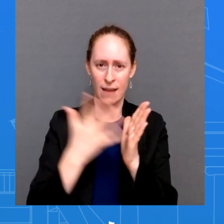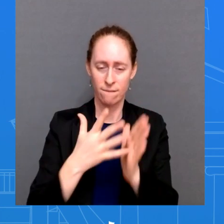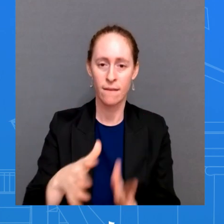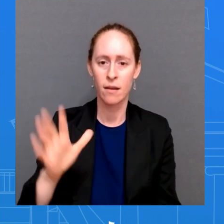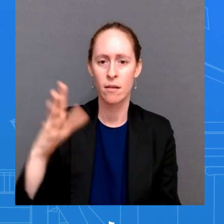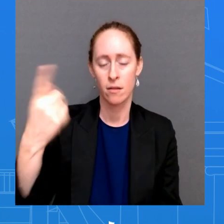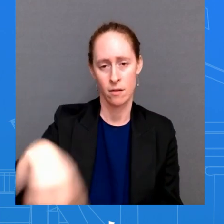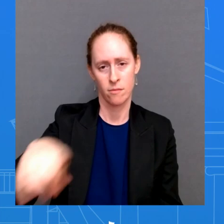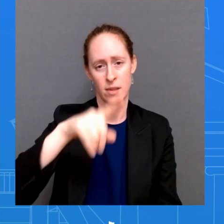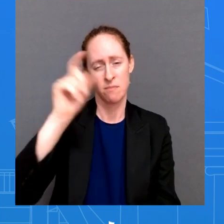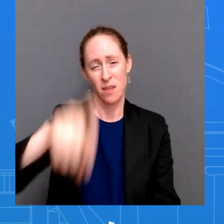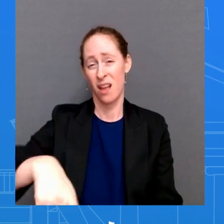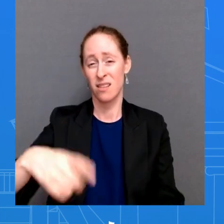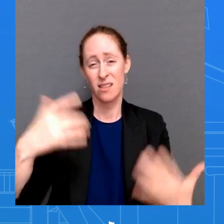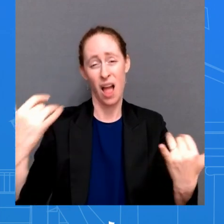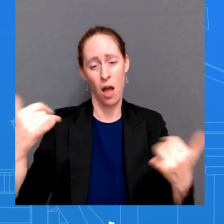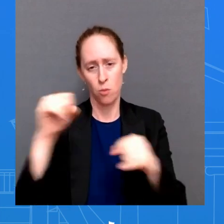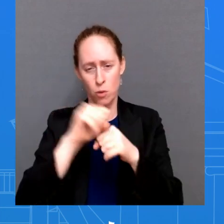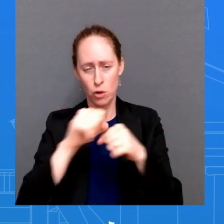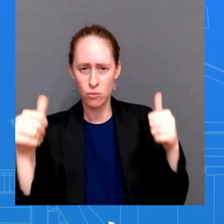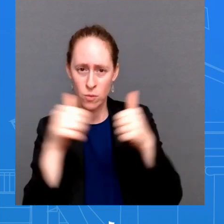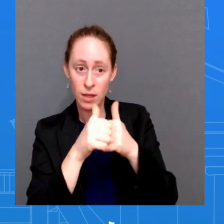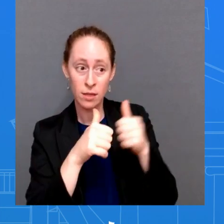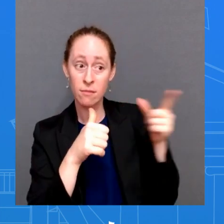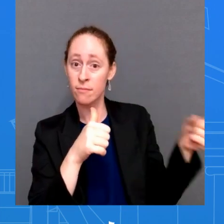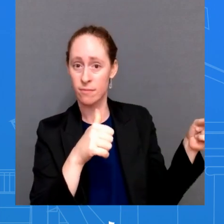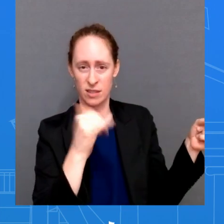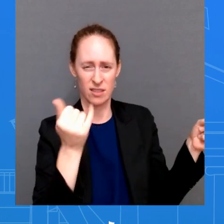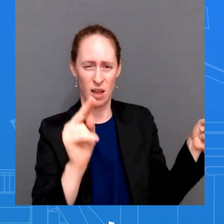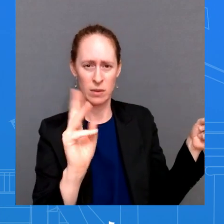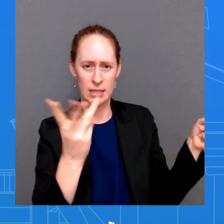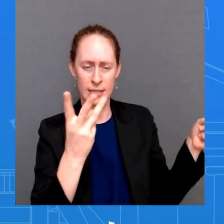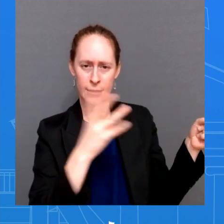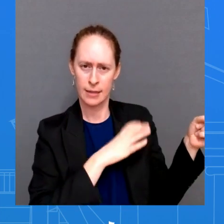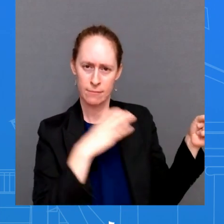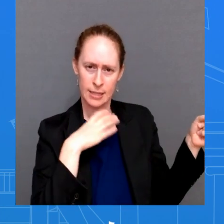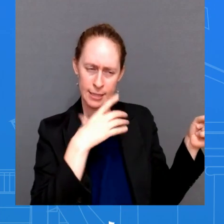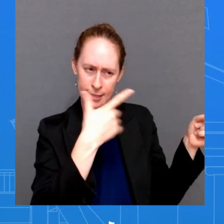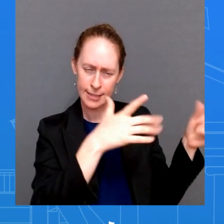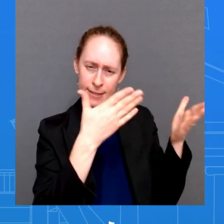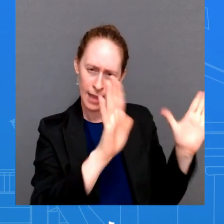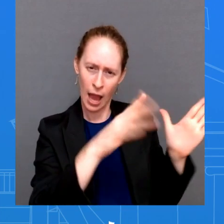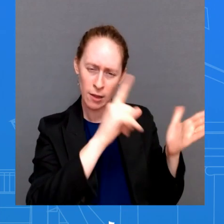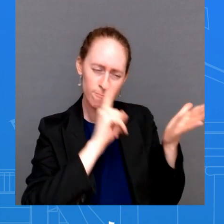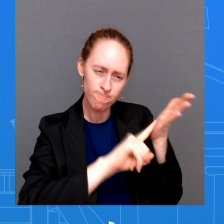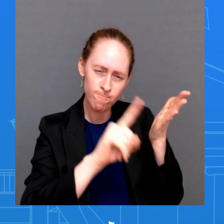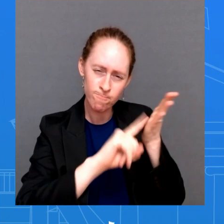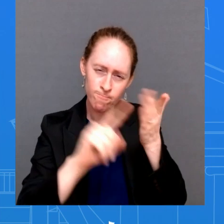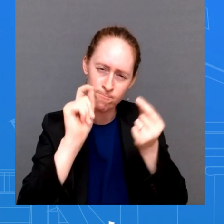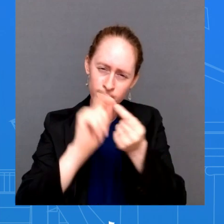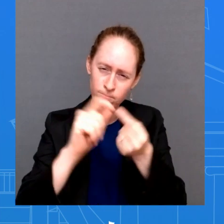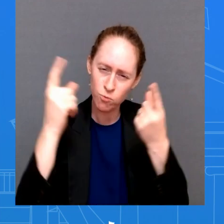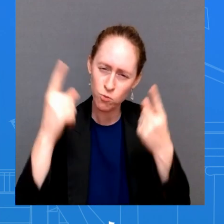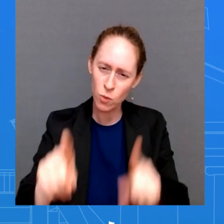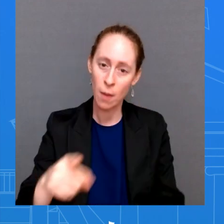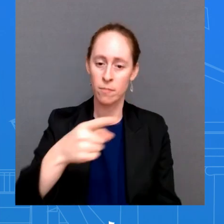But I'm not going to speak to any specific details. I would refer you to Department of Defense. The Press: I just want to know if he has confidence in the DOD. And does he also have confid- --